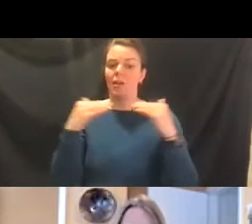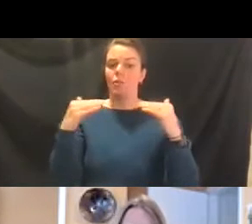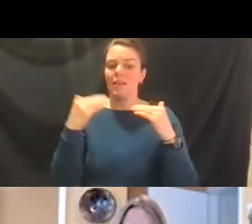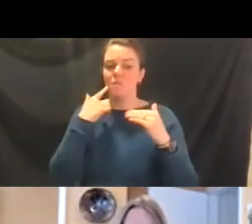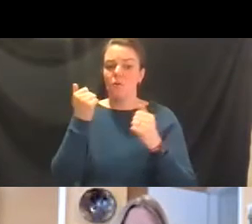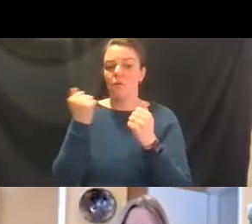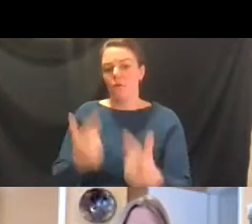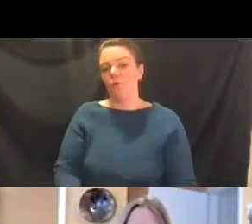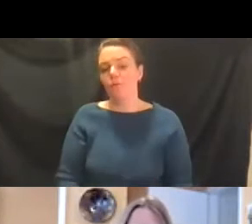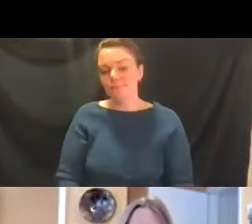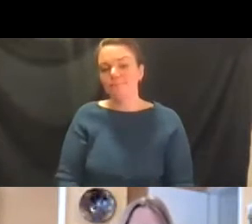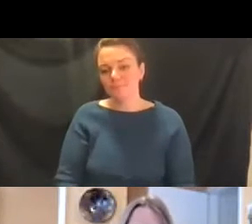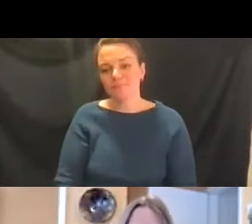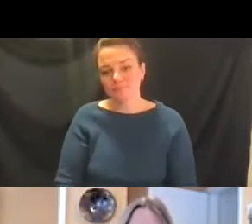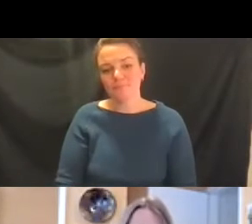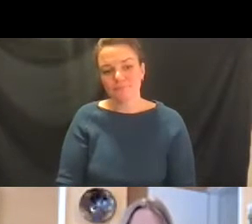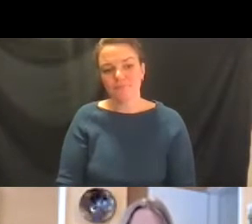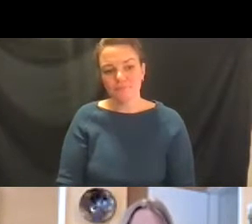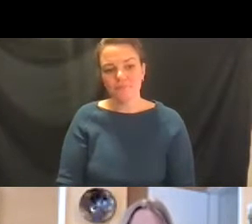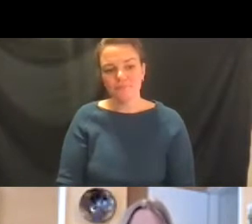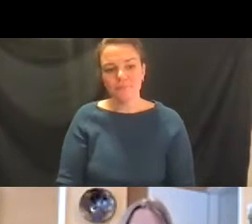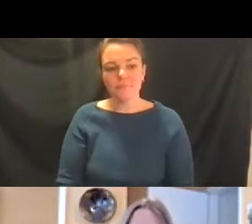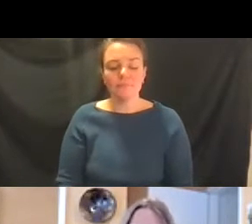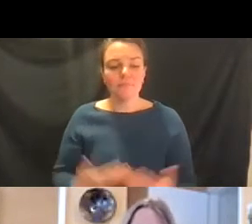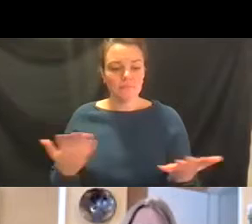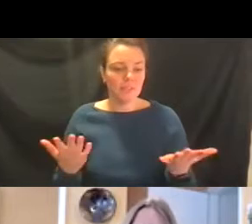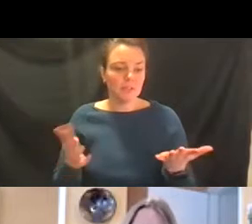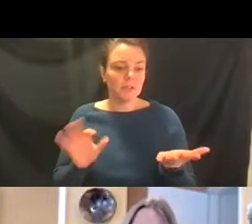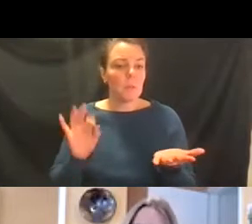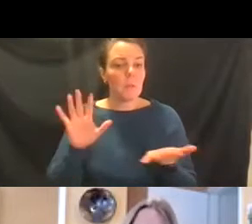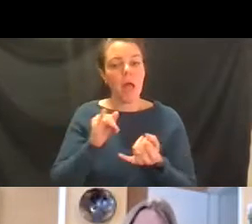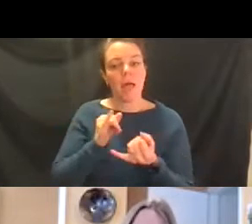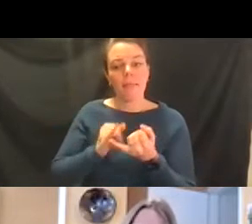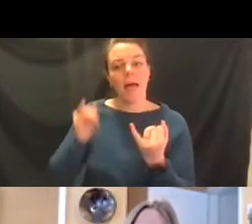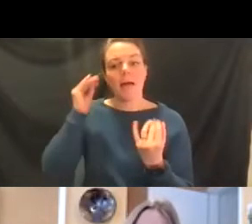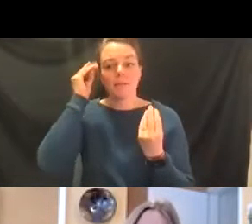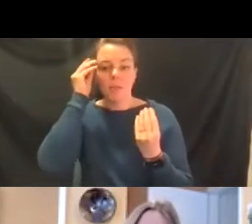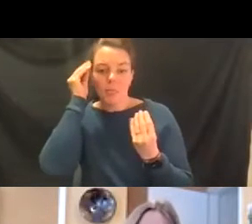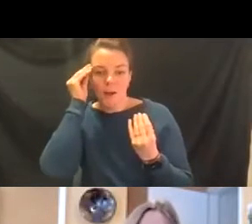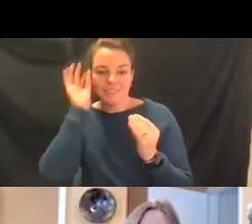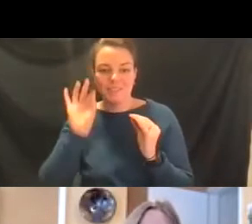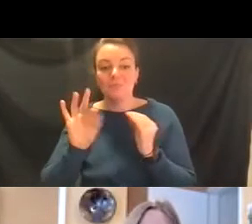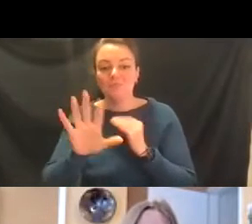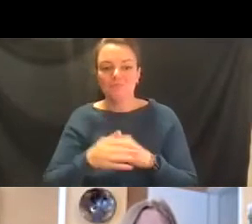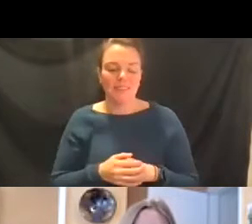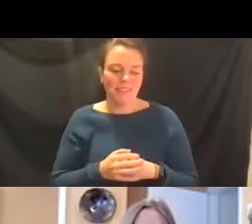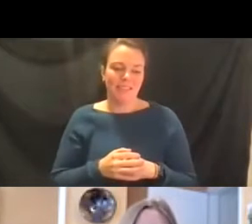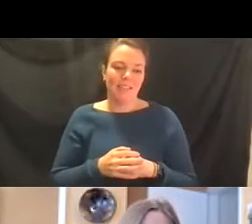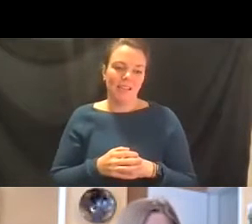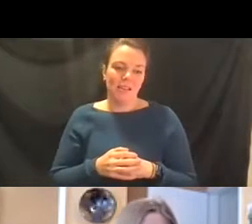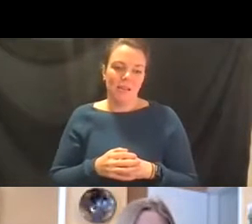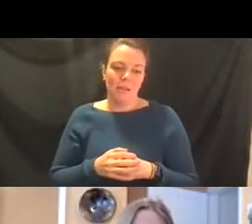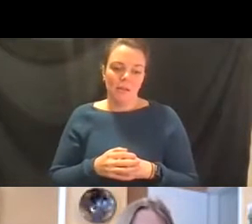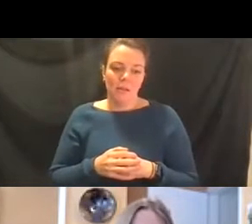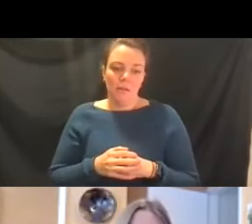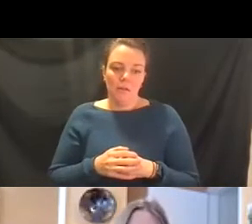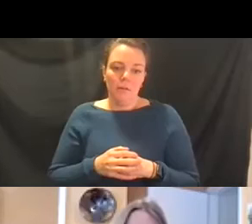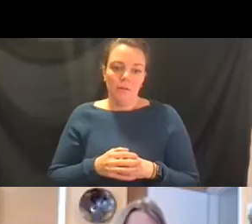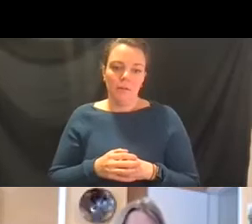developmental disabilities. so some final thoughts that I want to underscore you all as geriatric